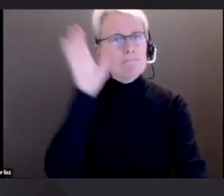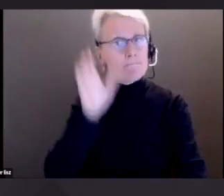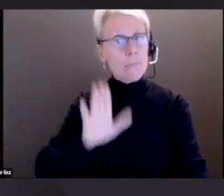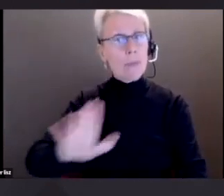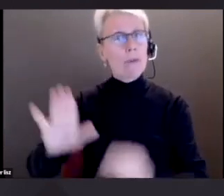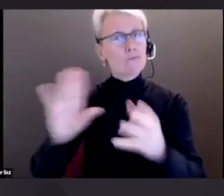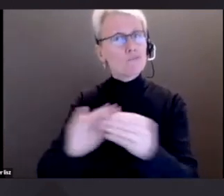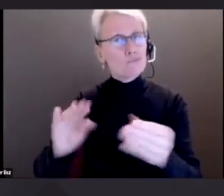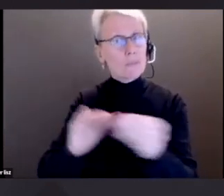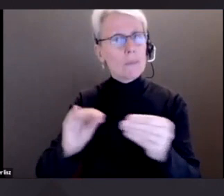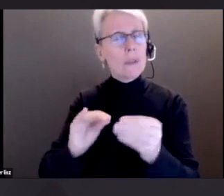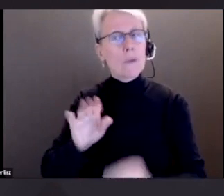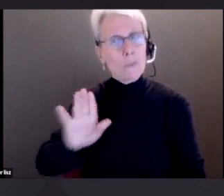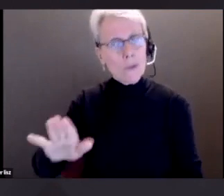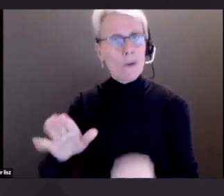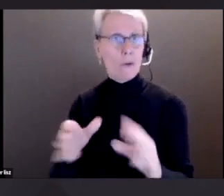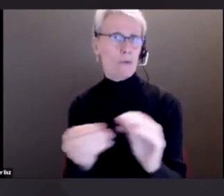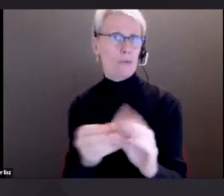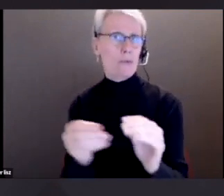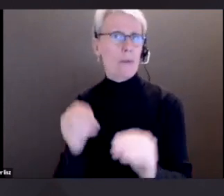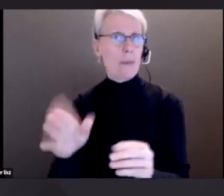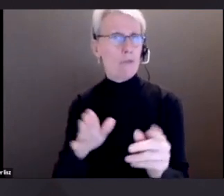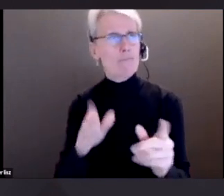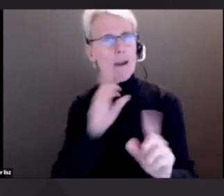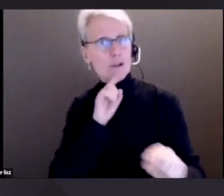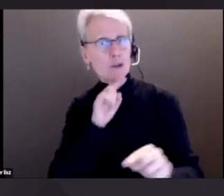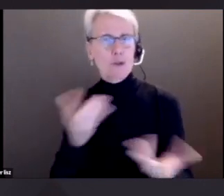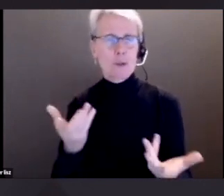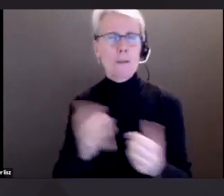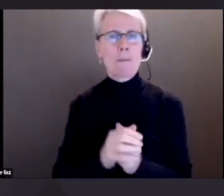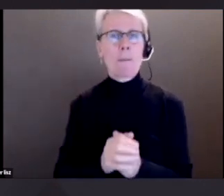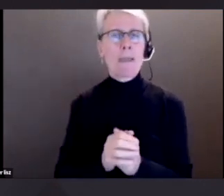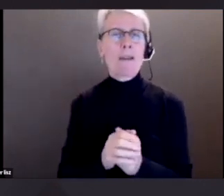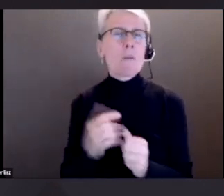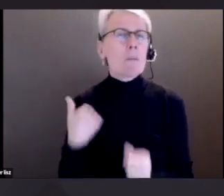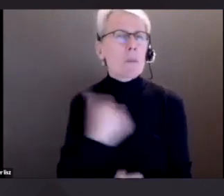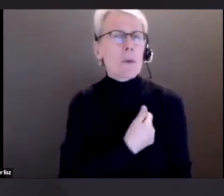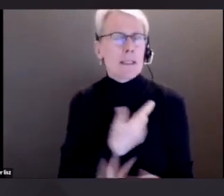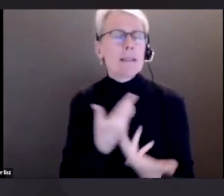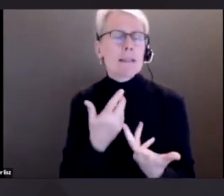As much as we may try to avoid it, unconscious bias can still influence hiring decisions.